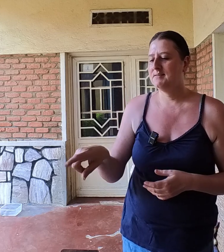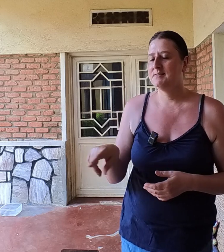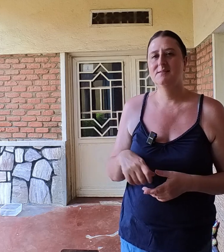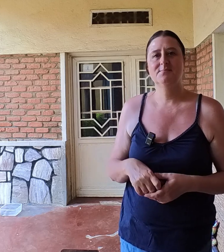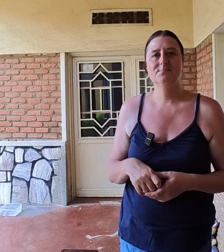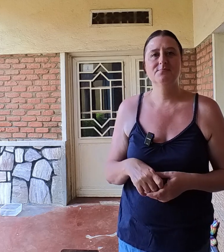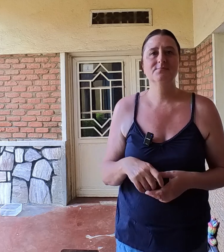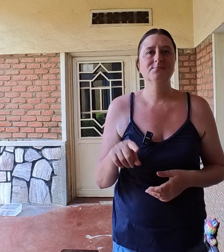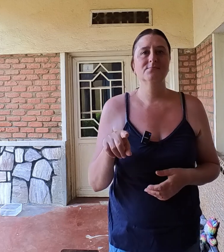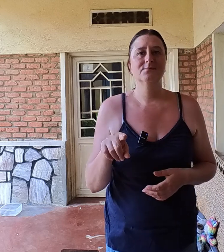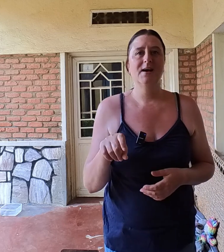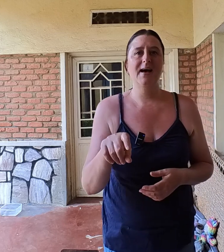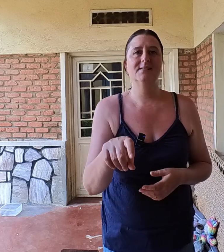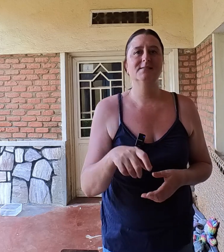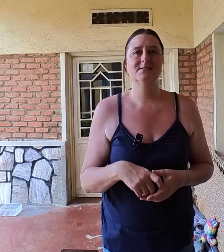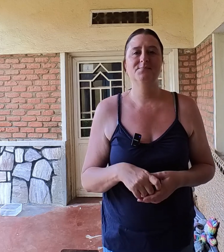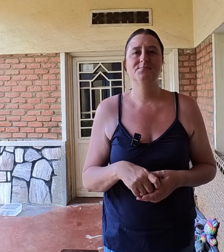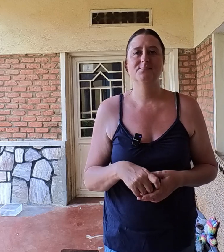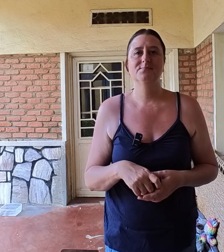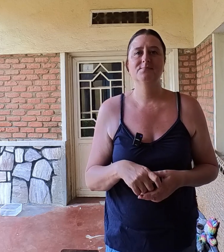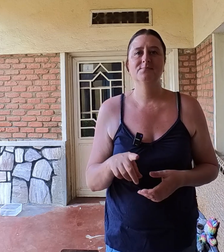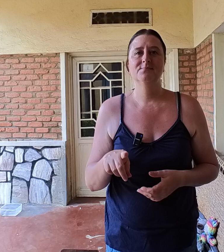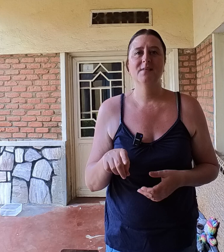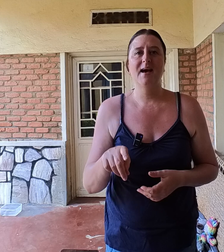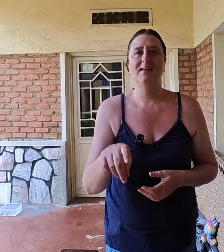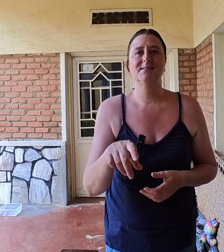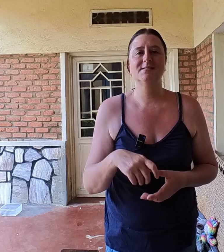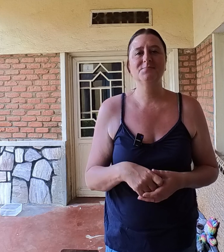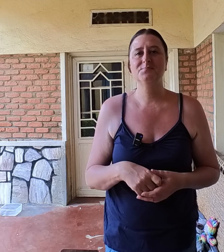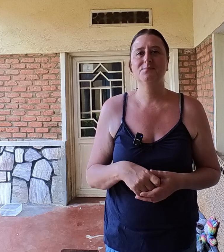Ant.